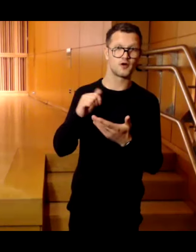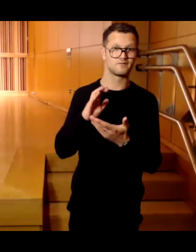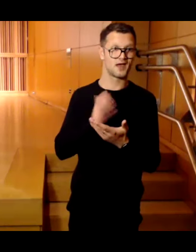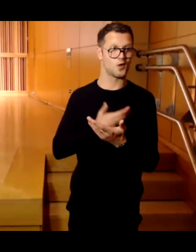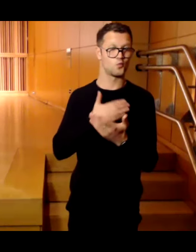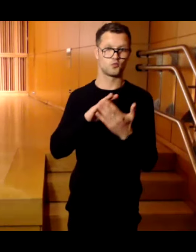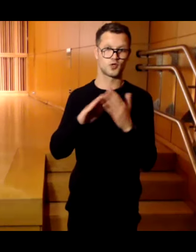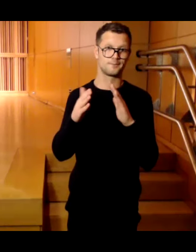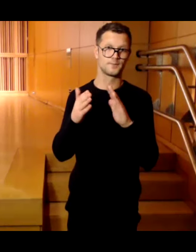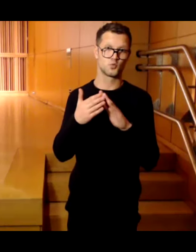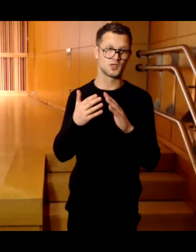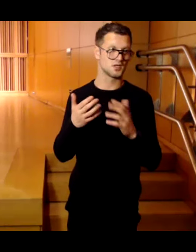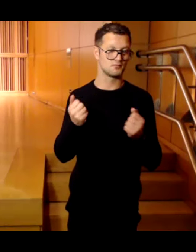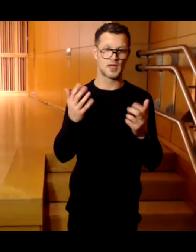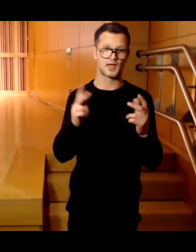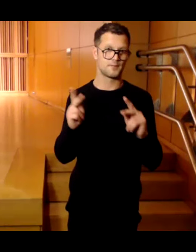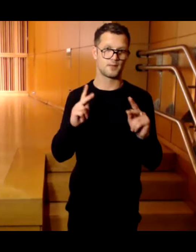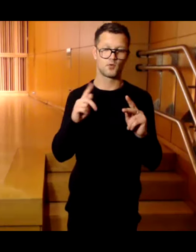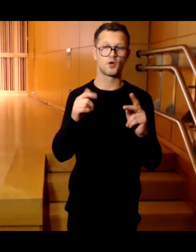What I want to draw attention to here, however.